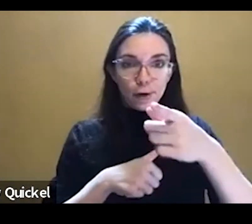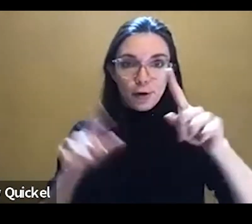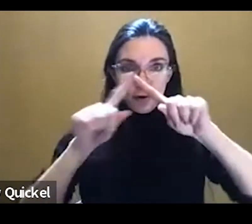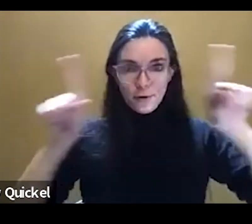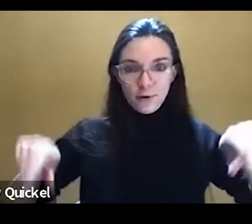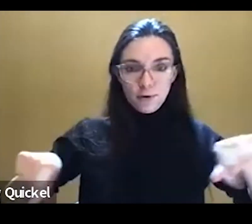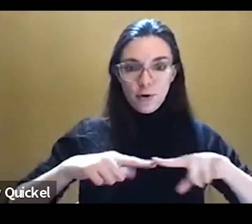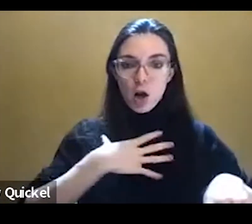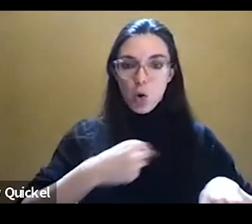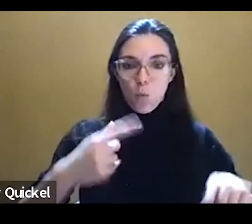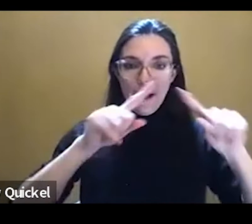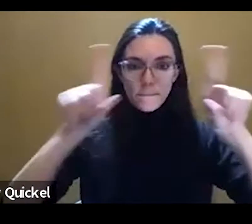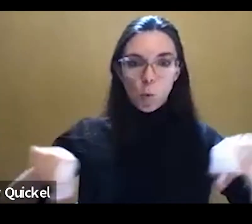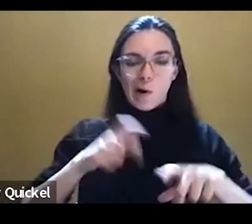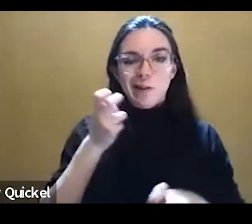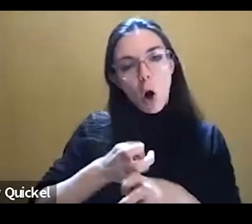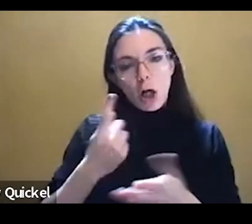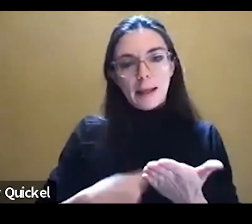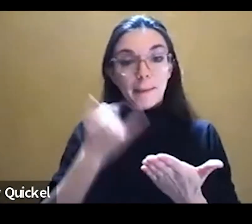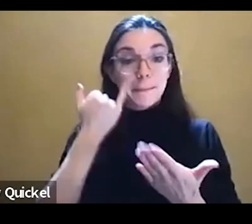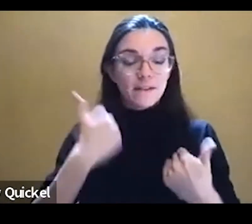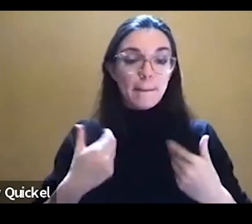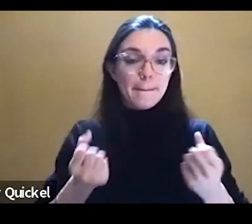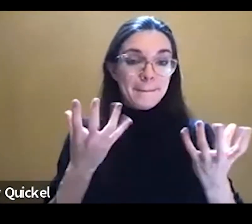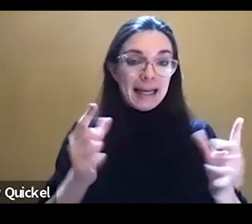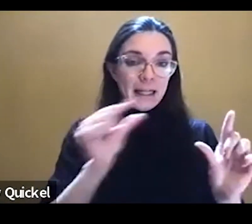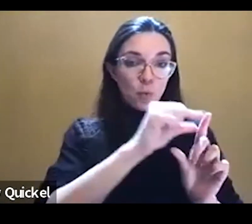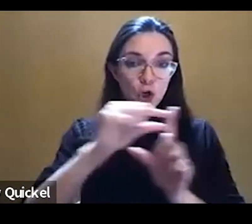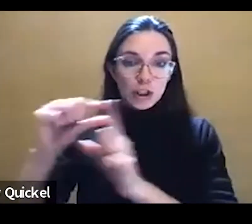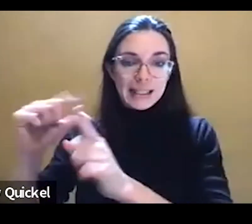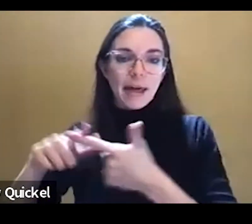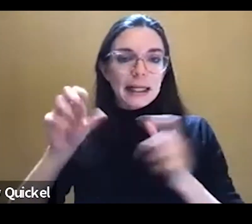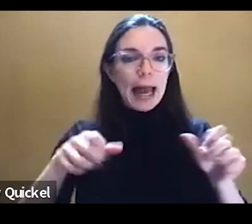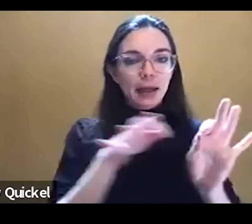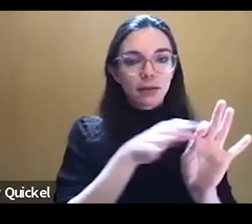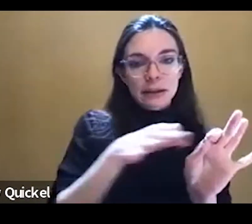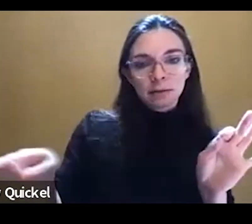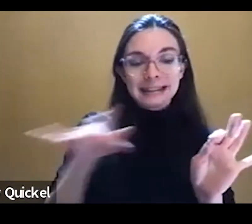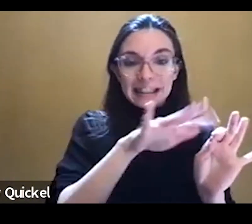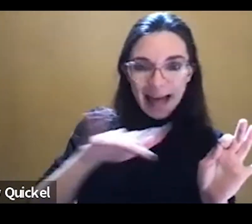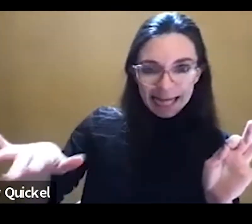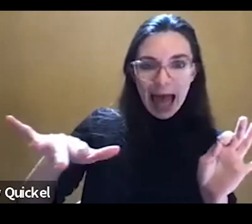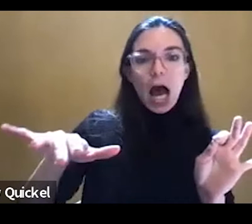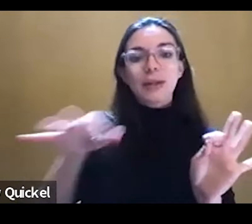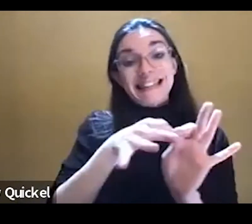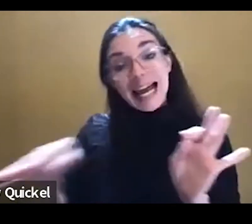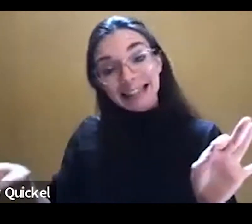hard sometimes -- if he has multiple words. And then you can spell out a sentence or phrase or, you